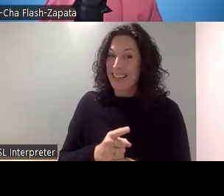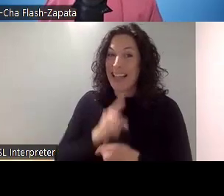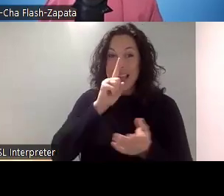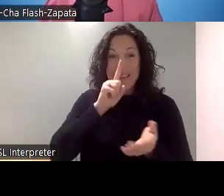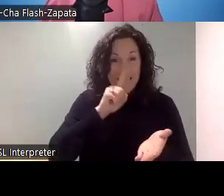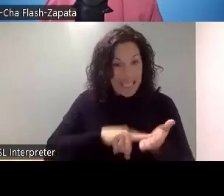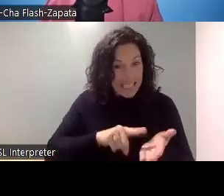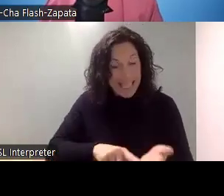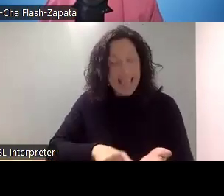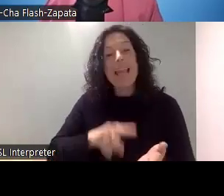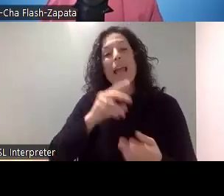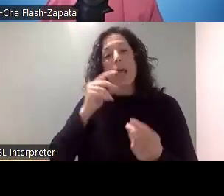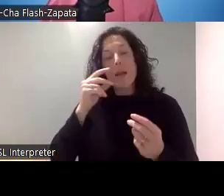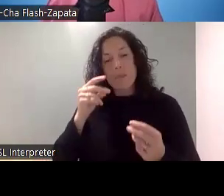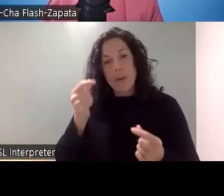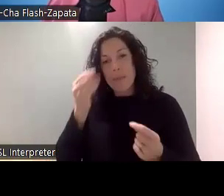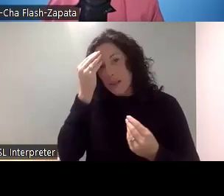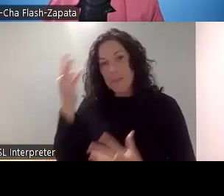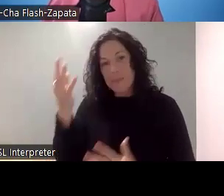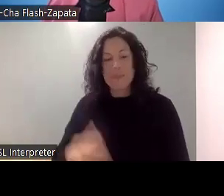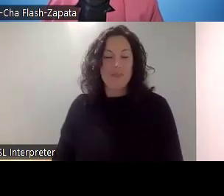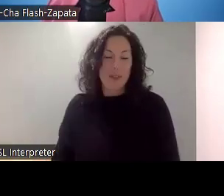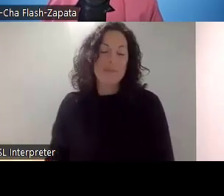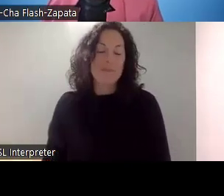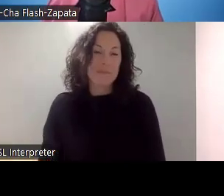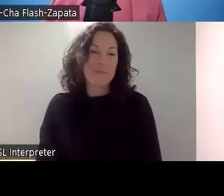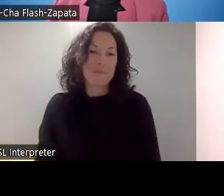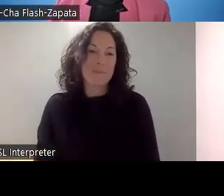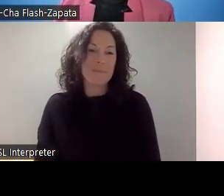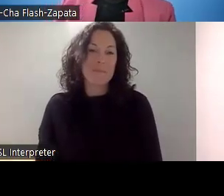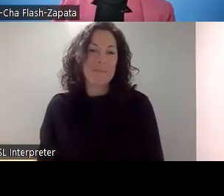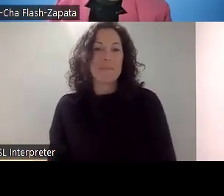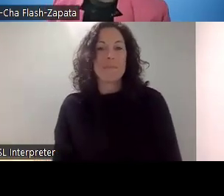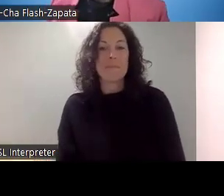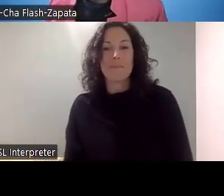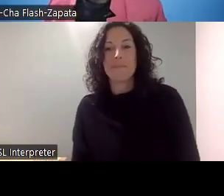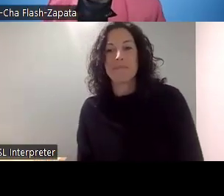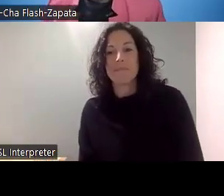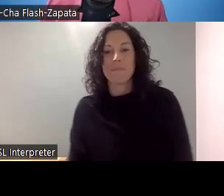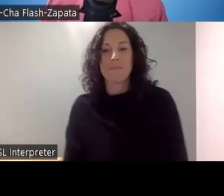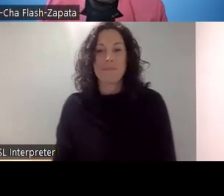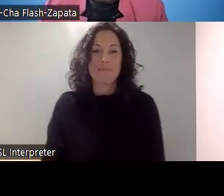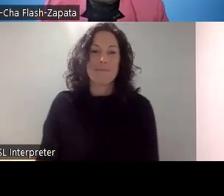All of the above, correct. Sorry, not all of the above.